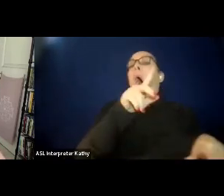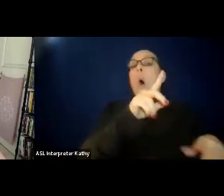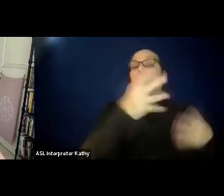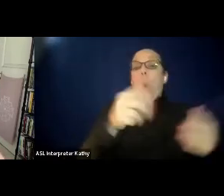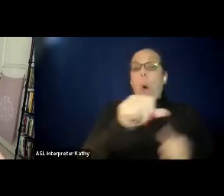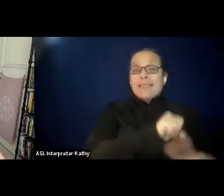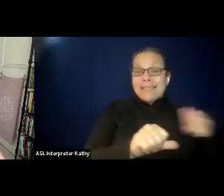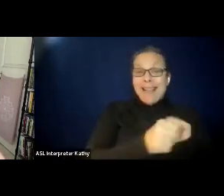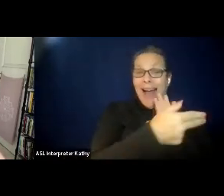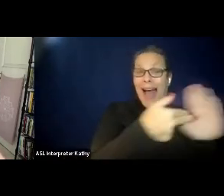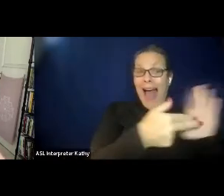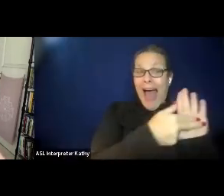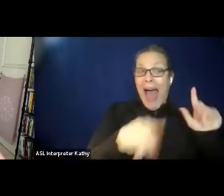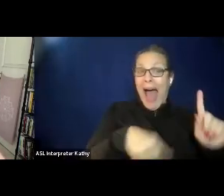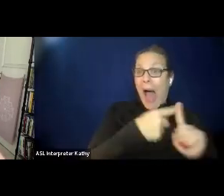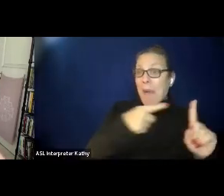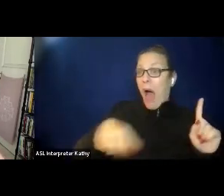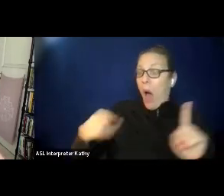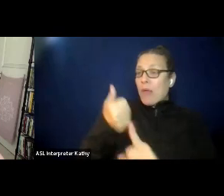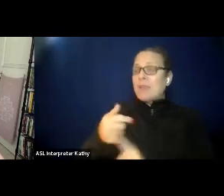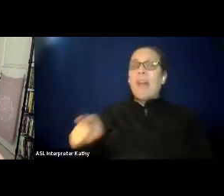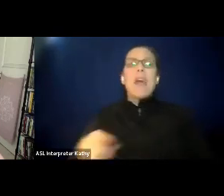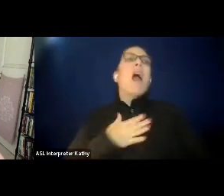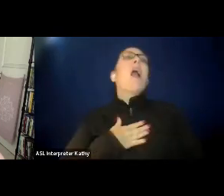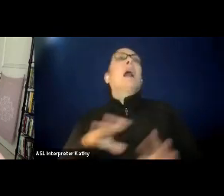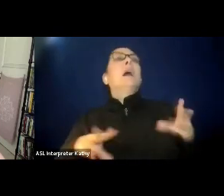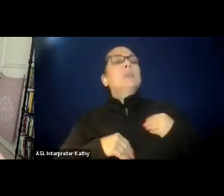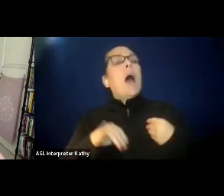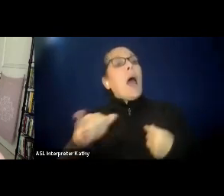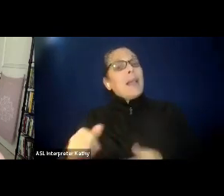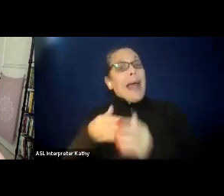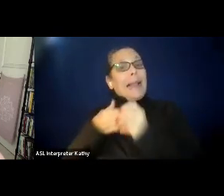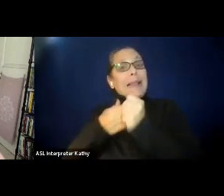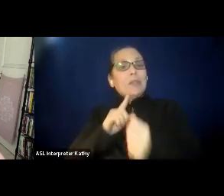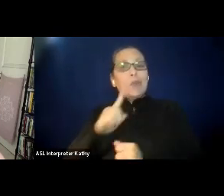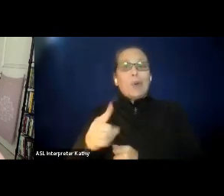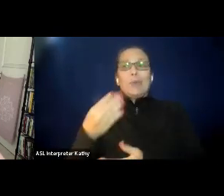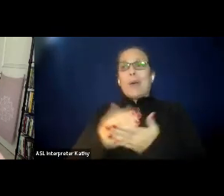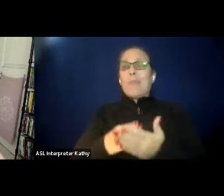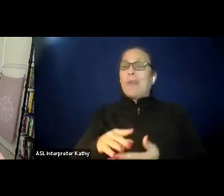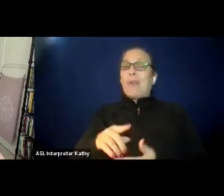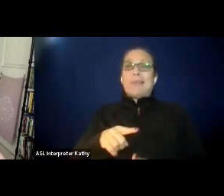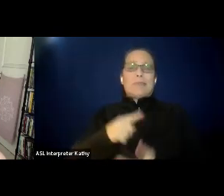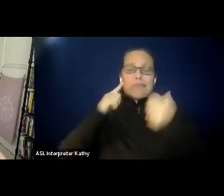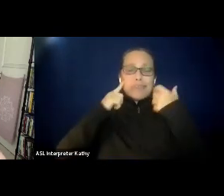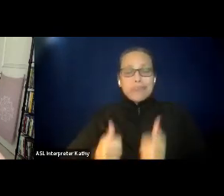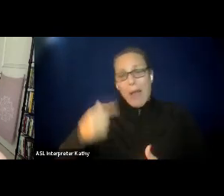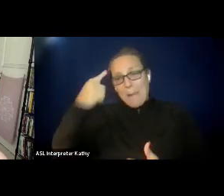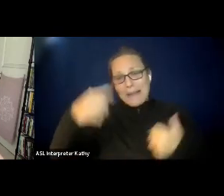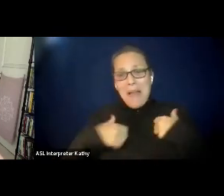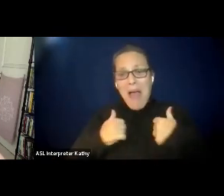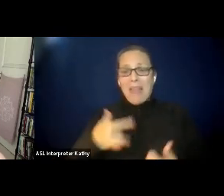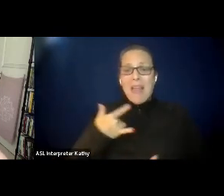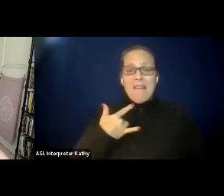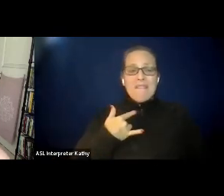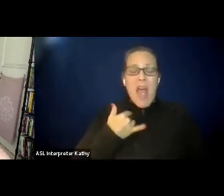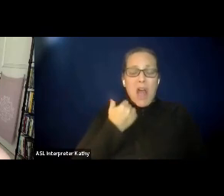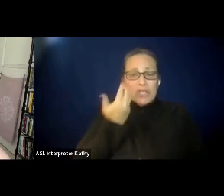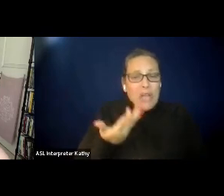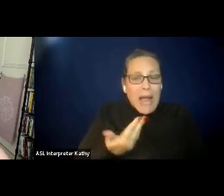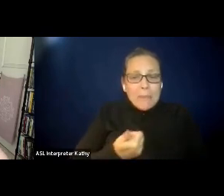learned acceptance of the societal stereotypes of themselves. It often results in feelings of negativity